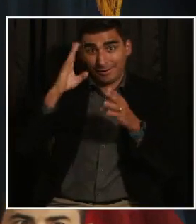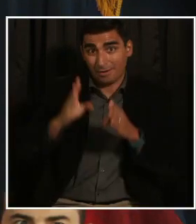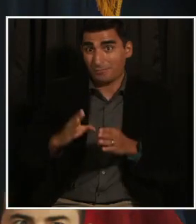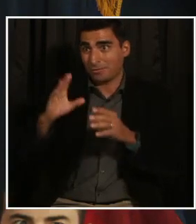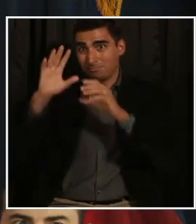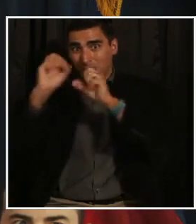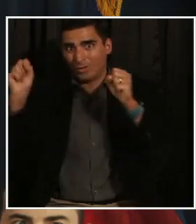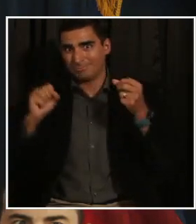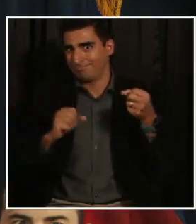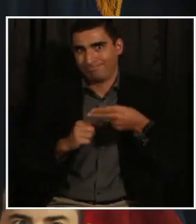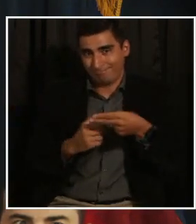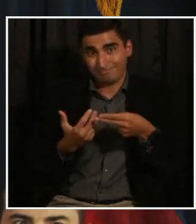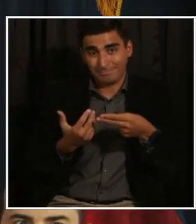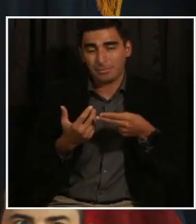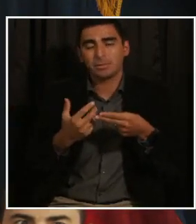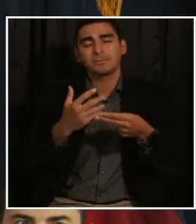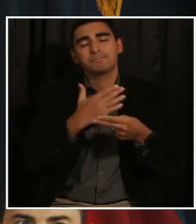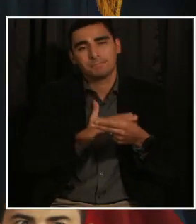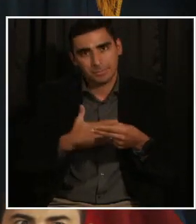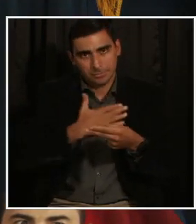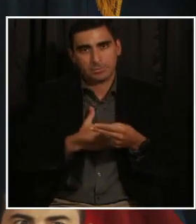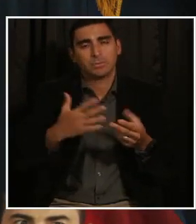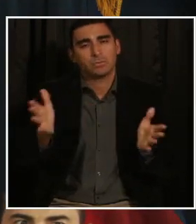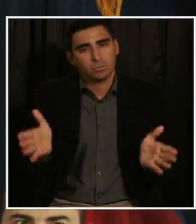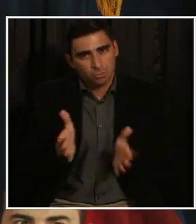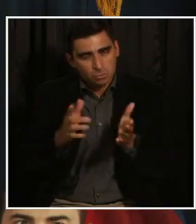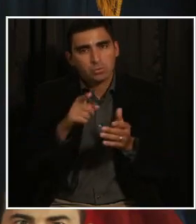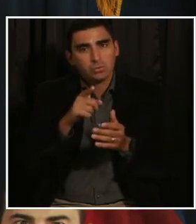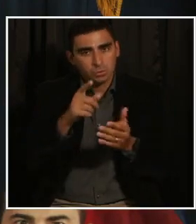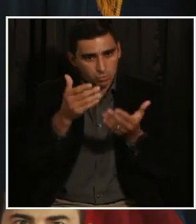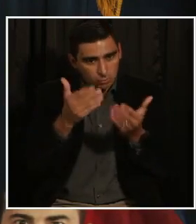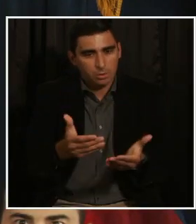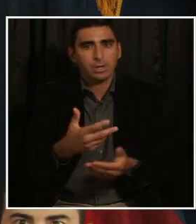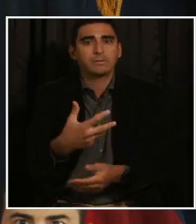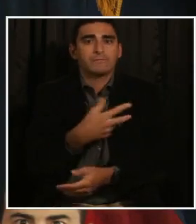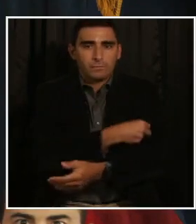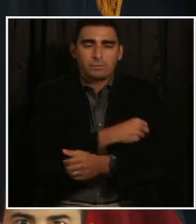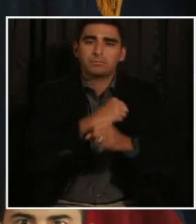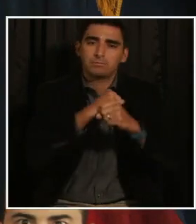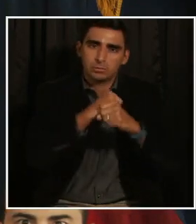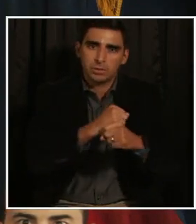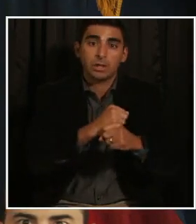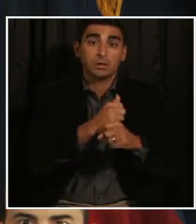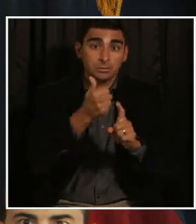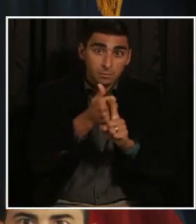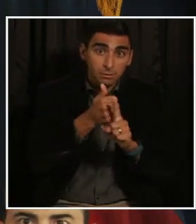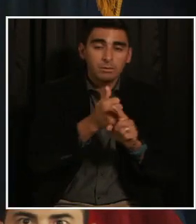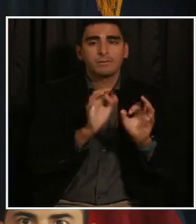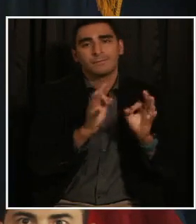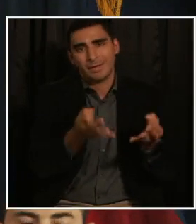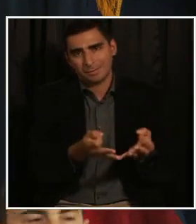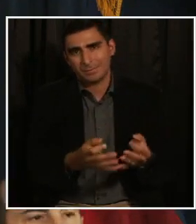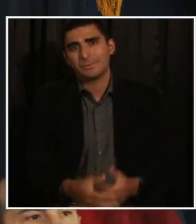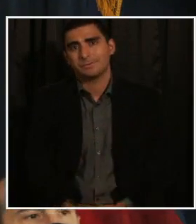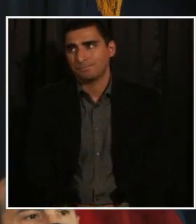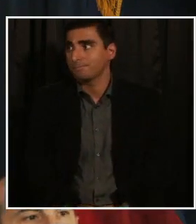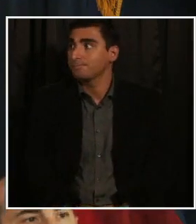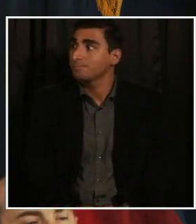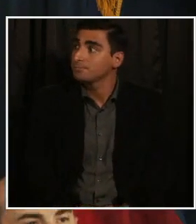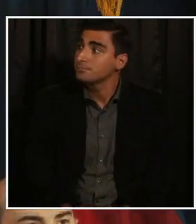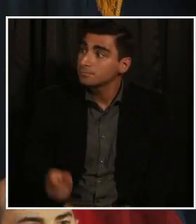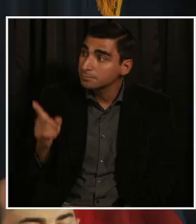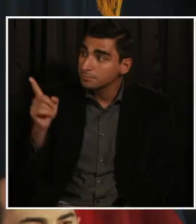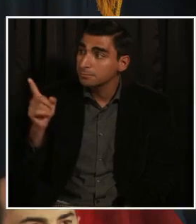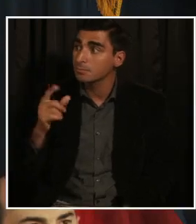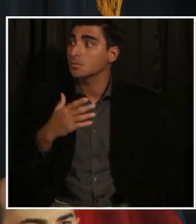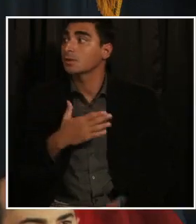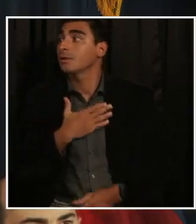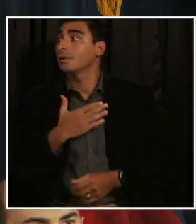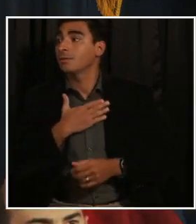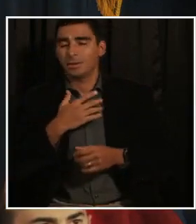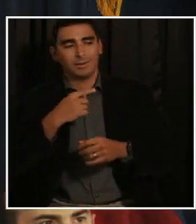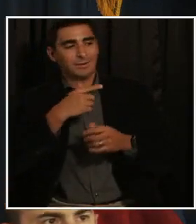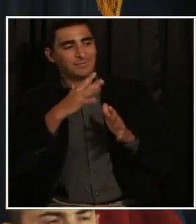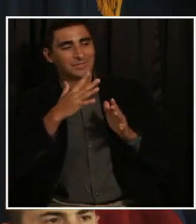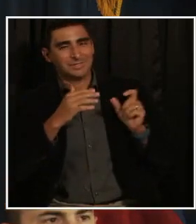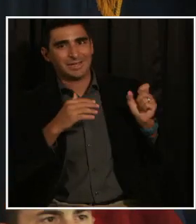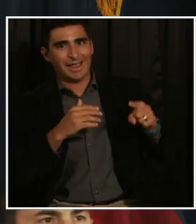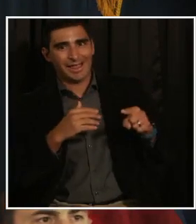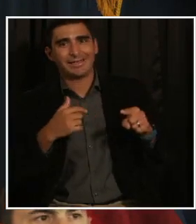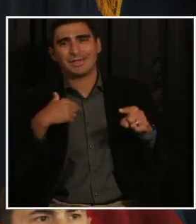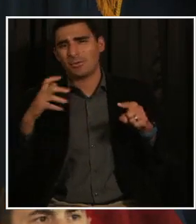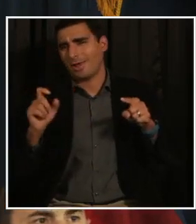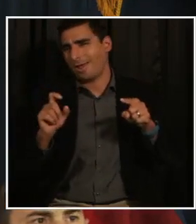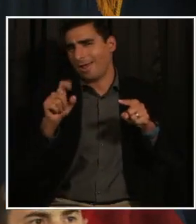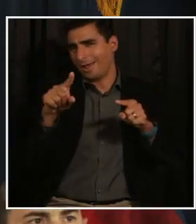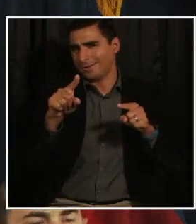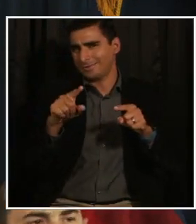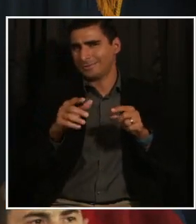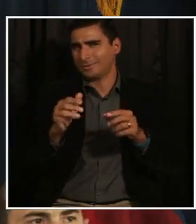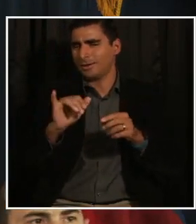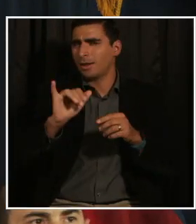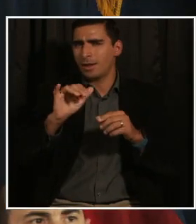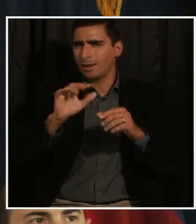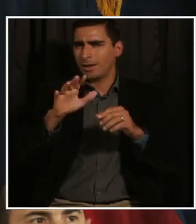so please take the step to get protected for yourself and your family today